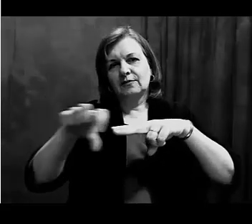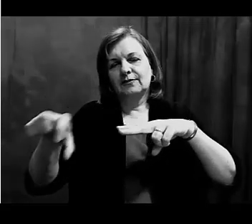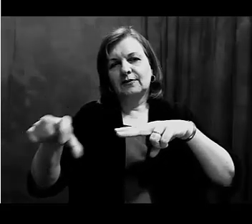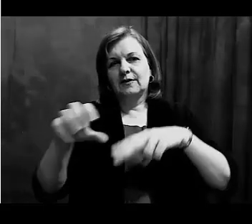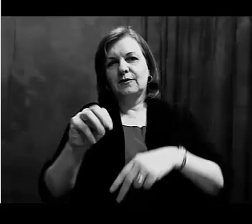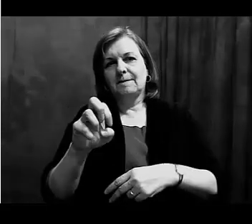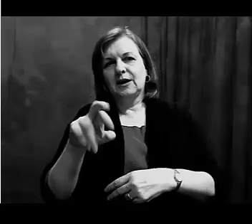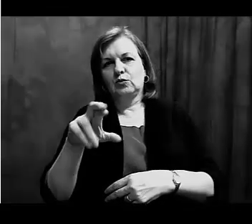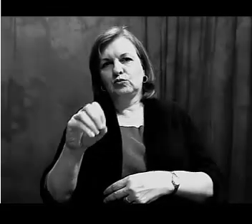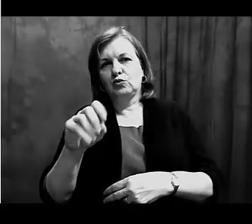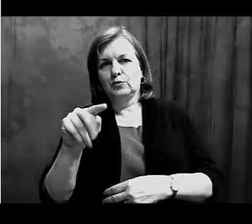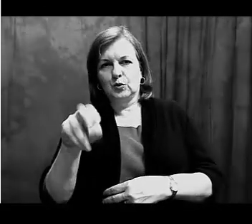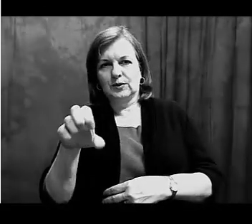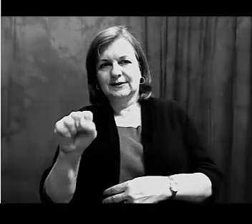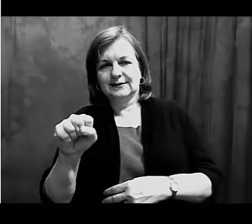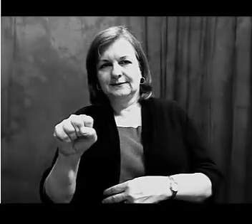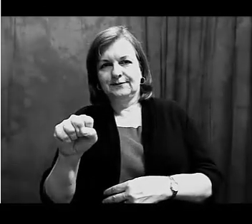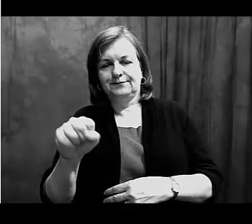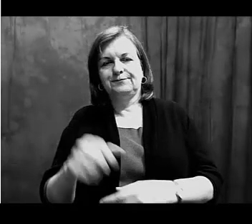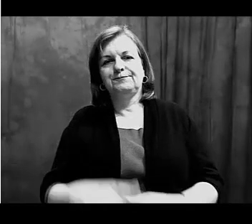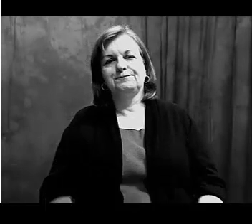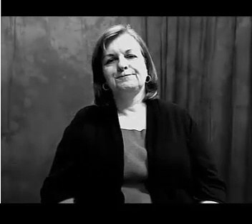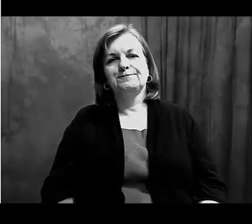can walk across these